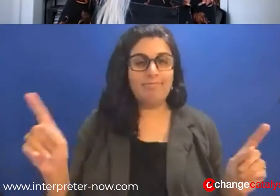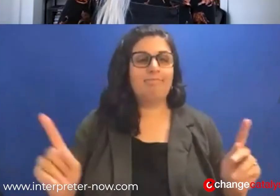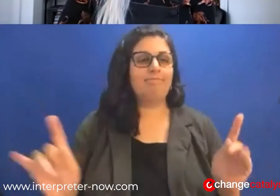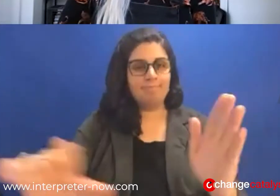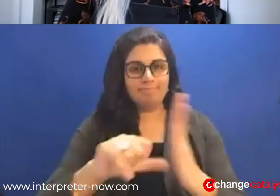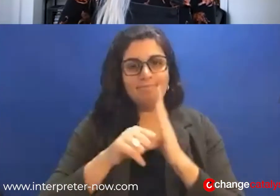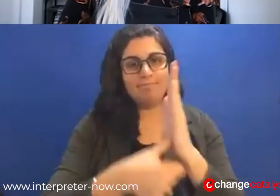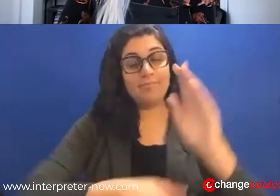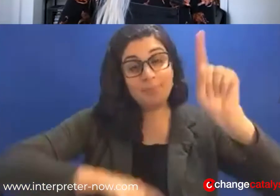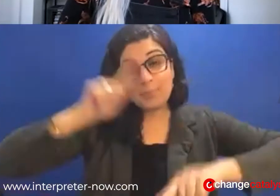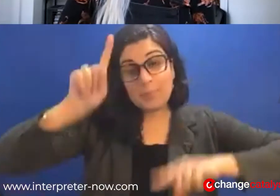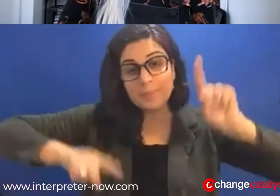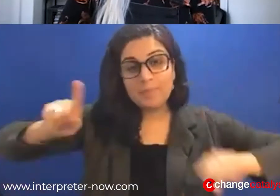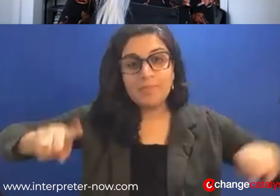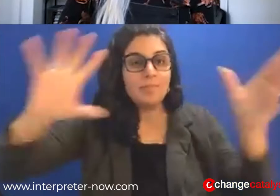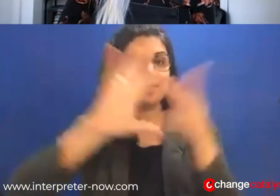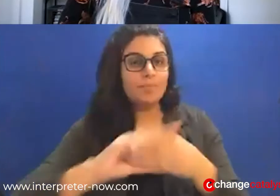range of voices and experiences. Kt: Yeah.